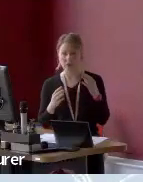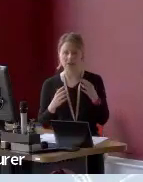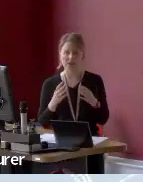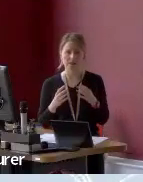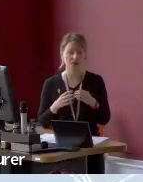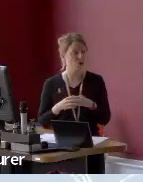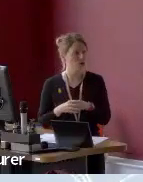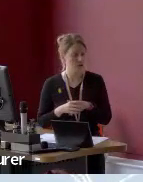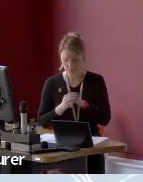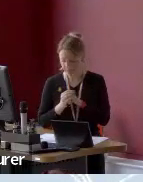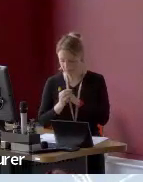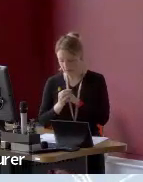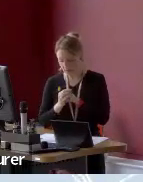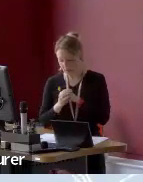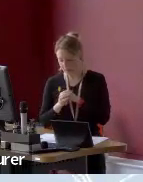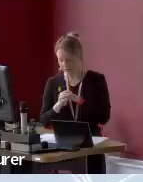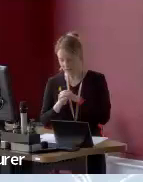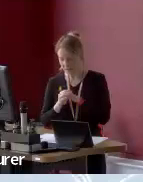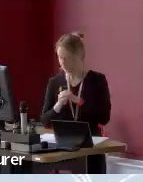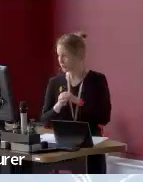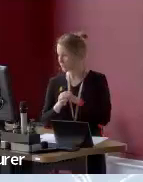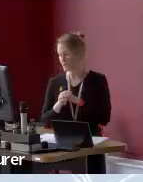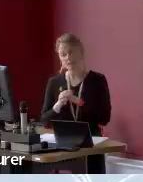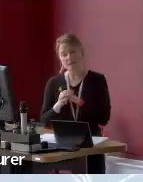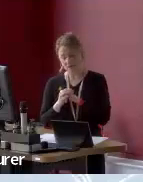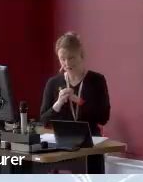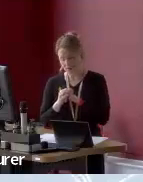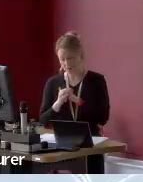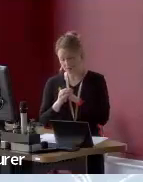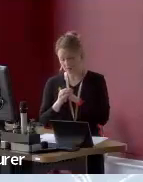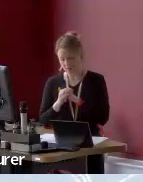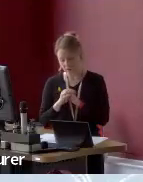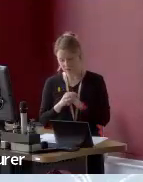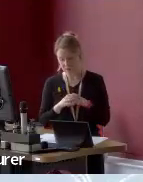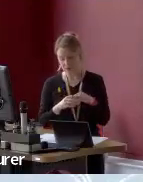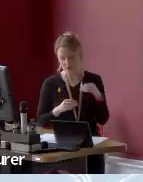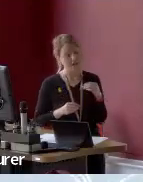create a citizen’s jury and they came together to discuss their views on health research and